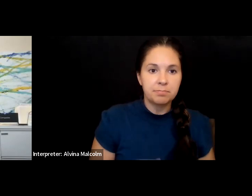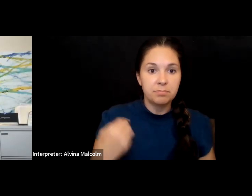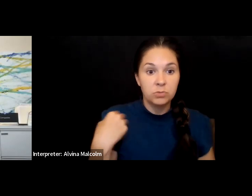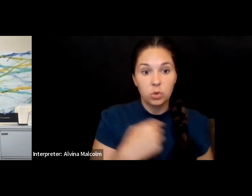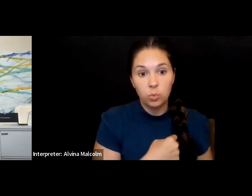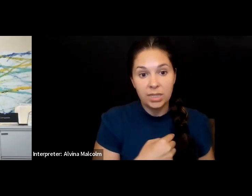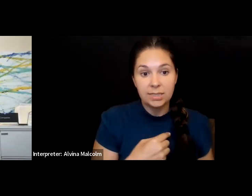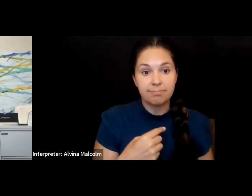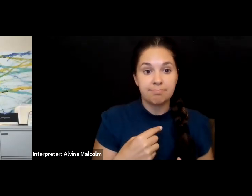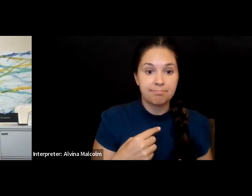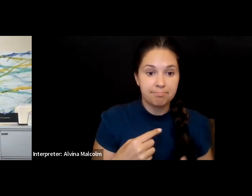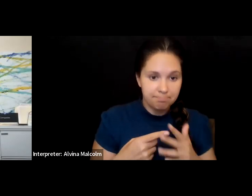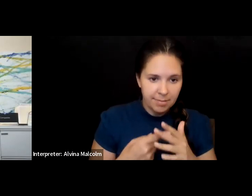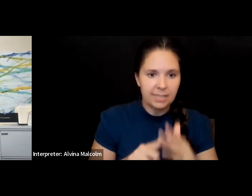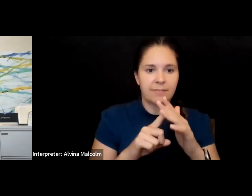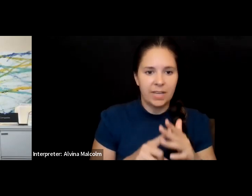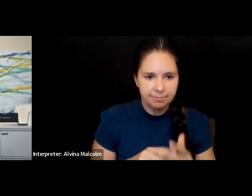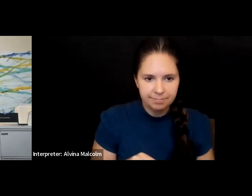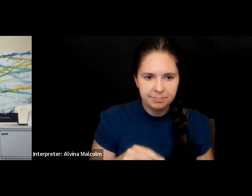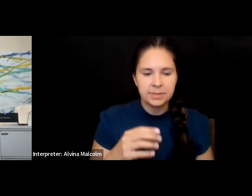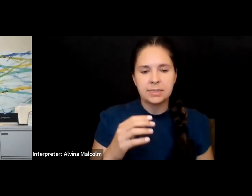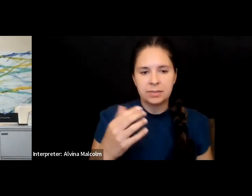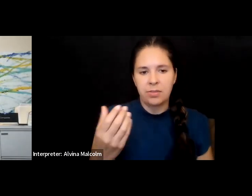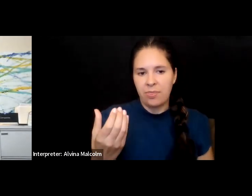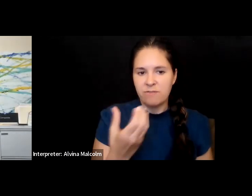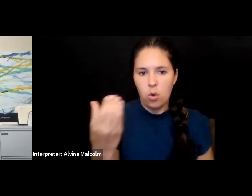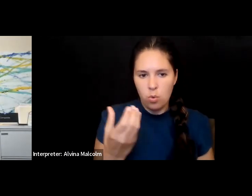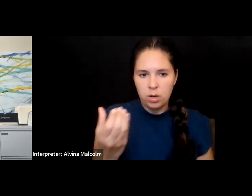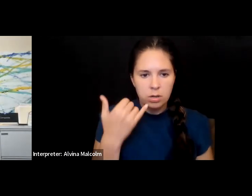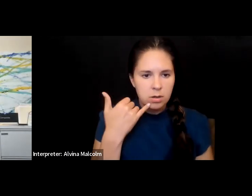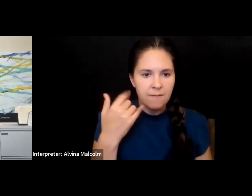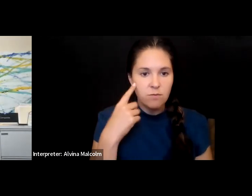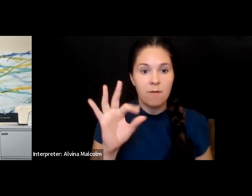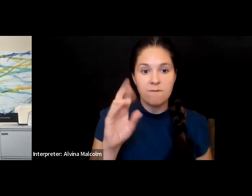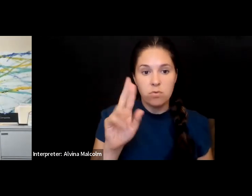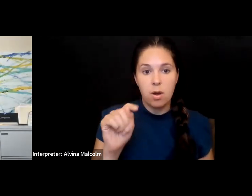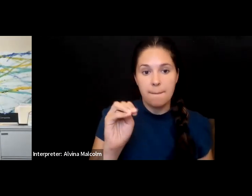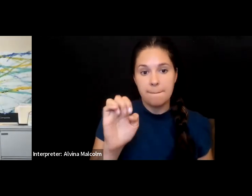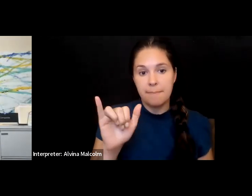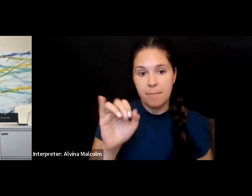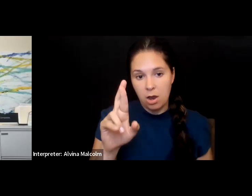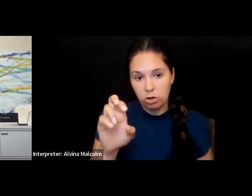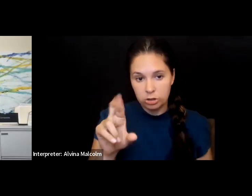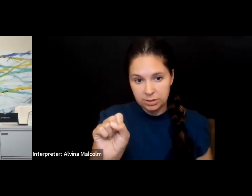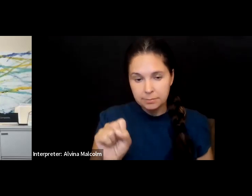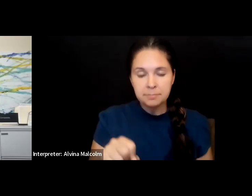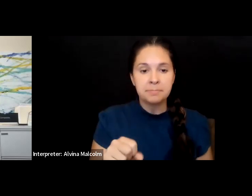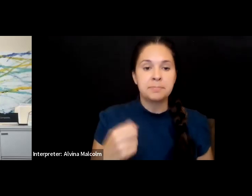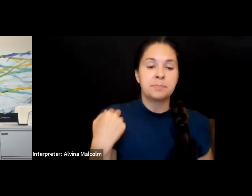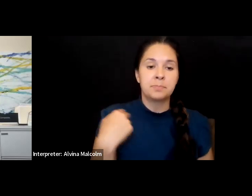kind of expensive but we track the